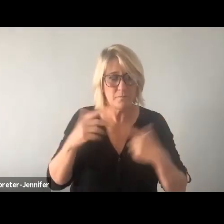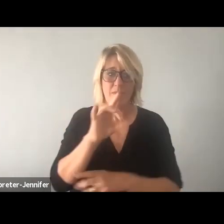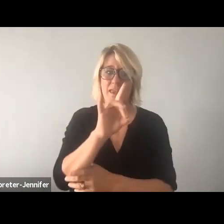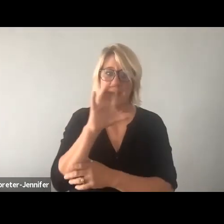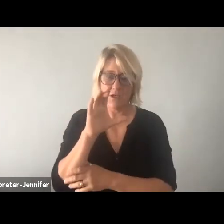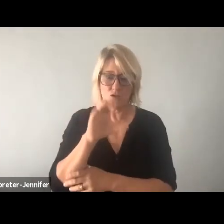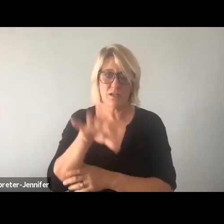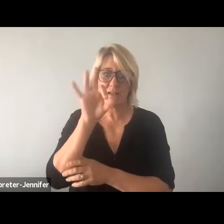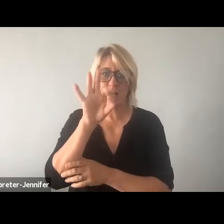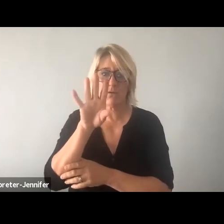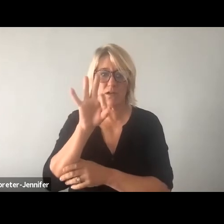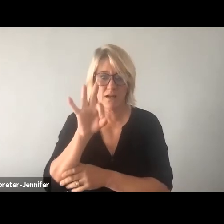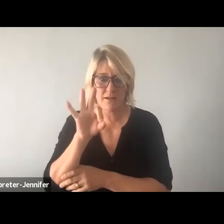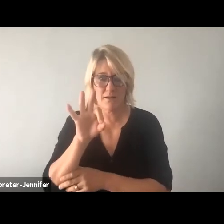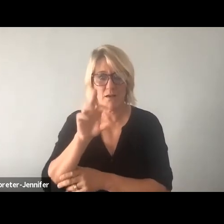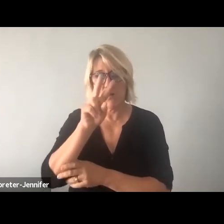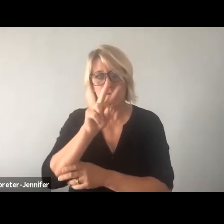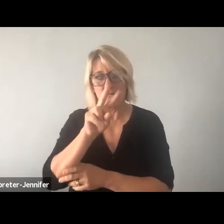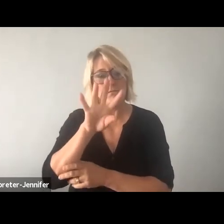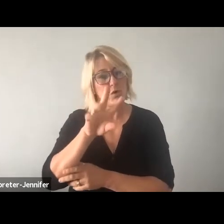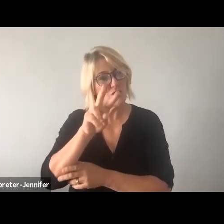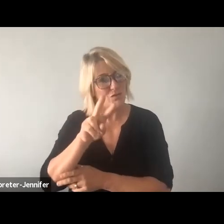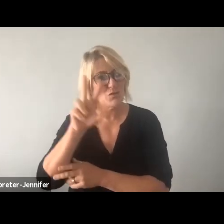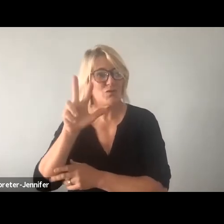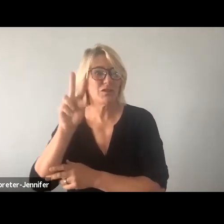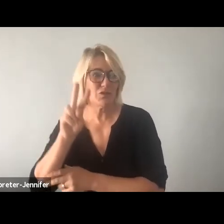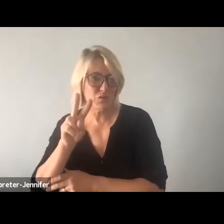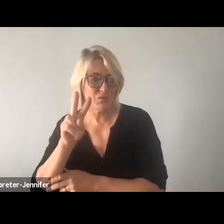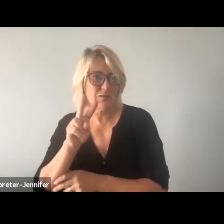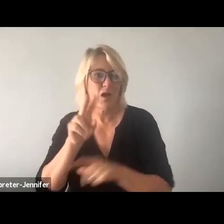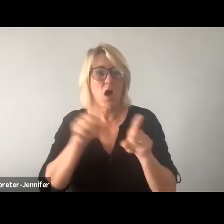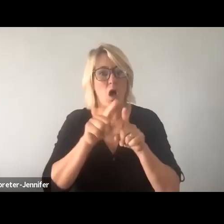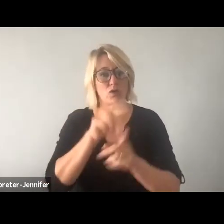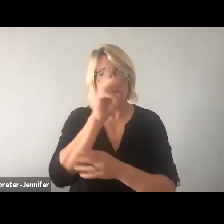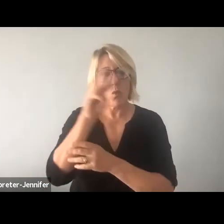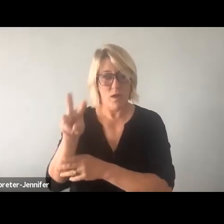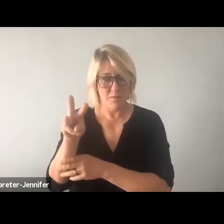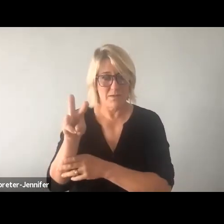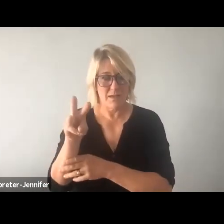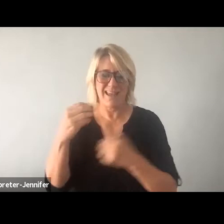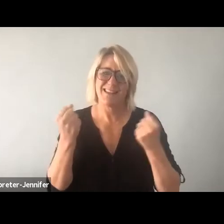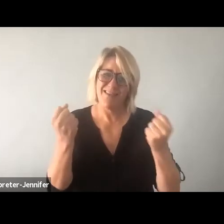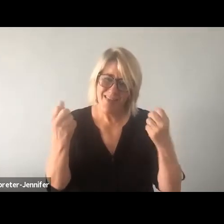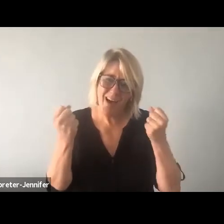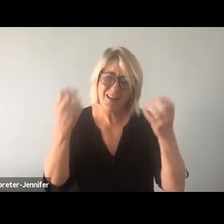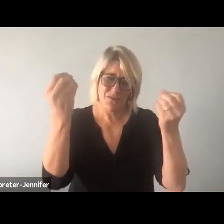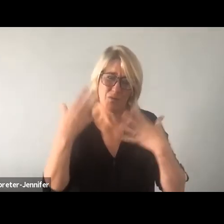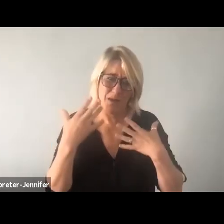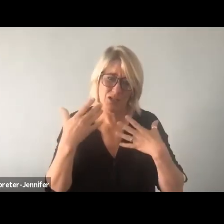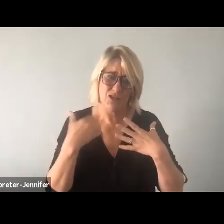you with the center in the geographic